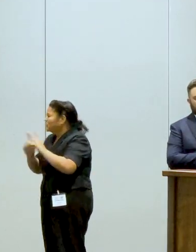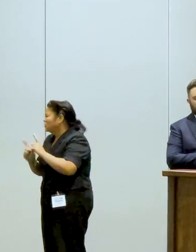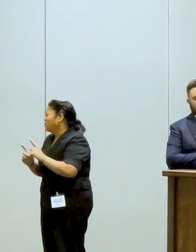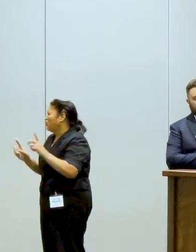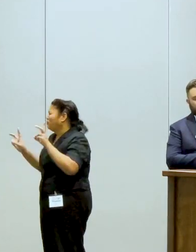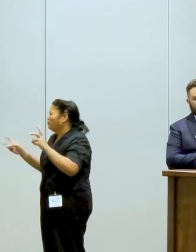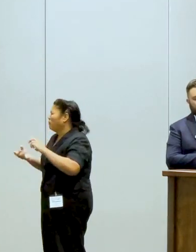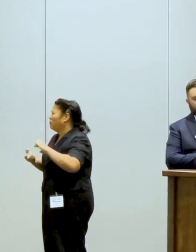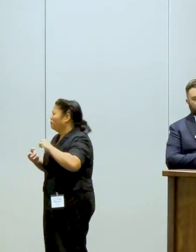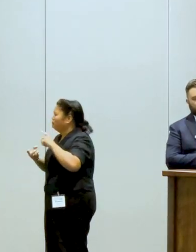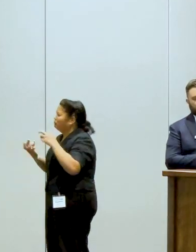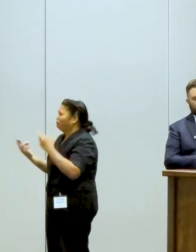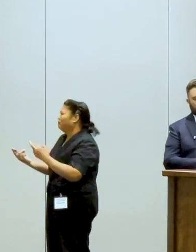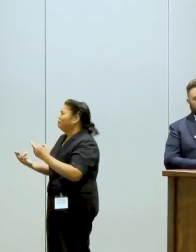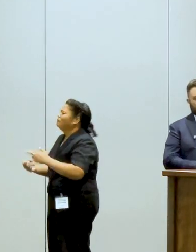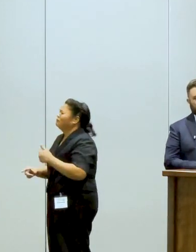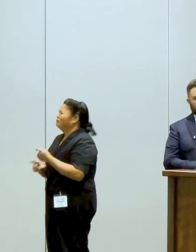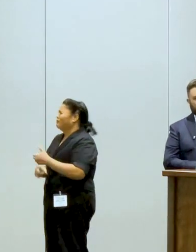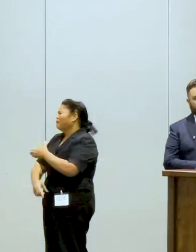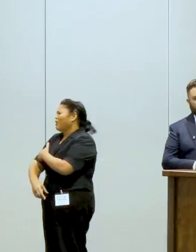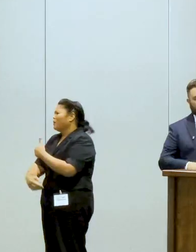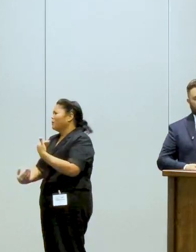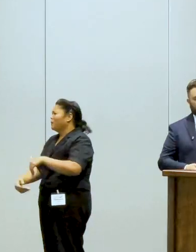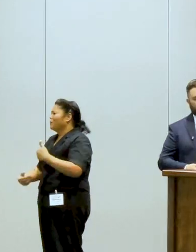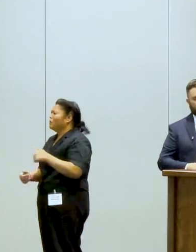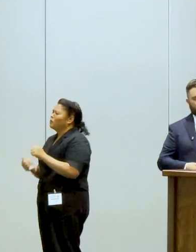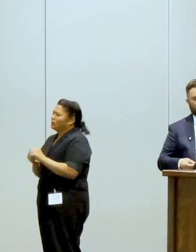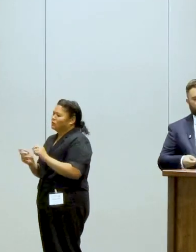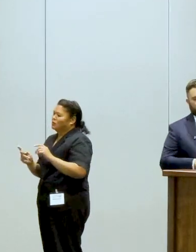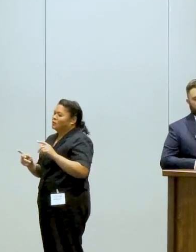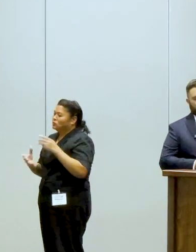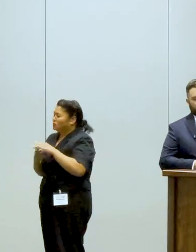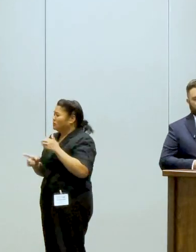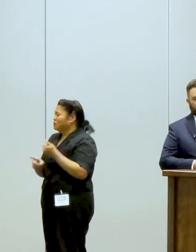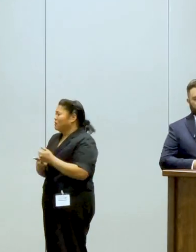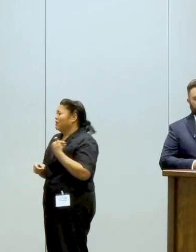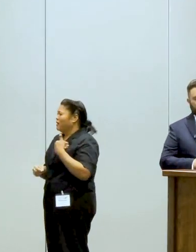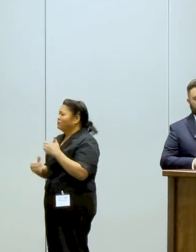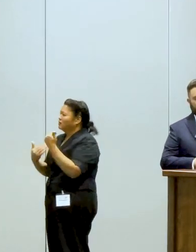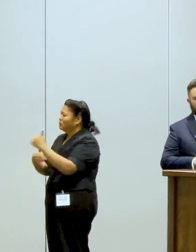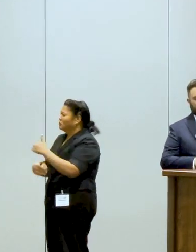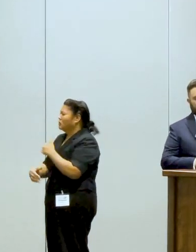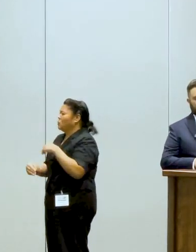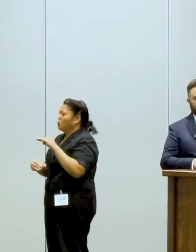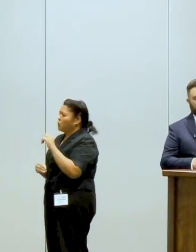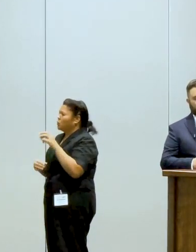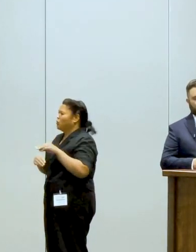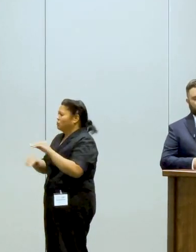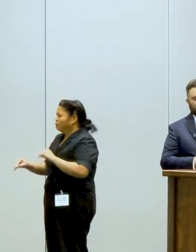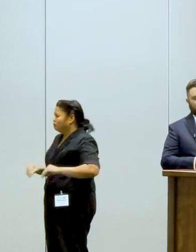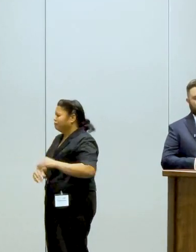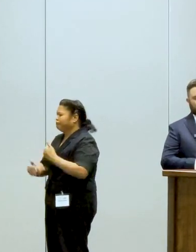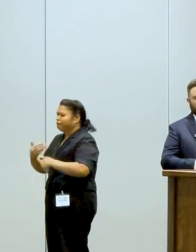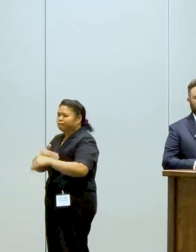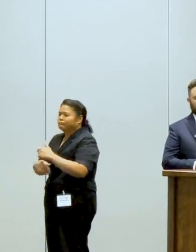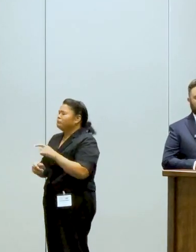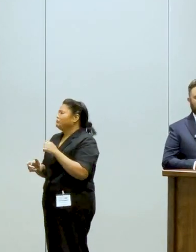particularly powerful for students with motor disabilities as they can act as real time collaborators, as tutors, as